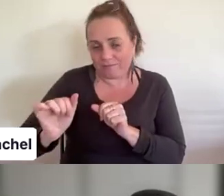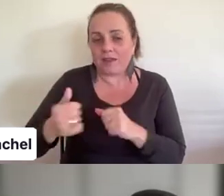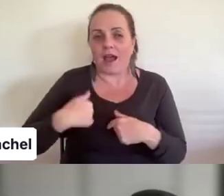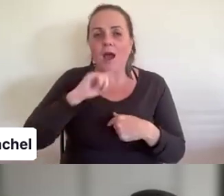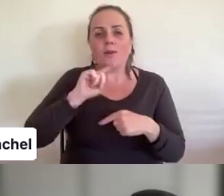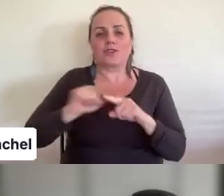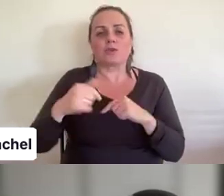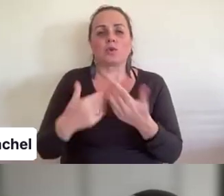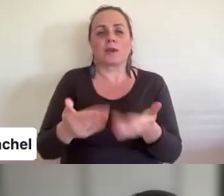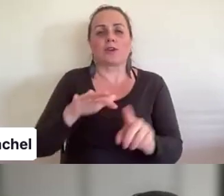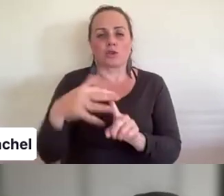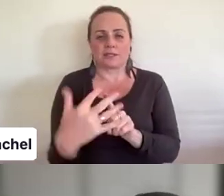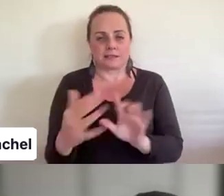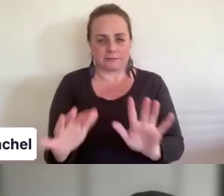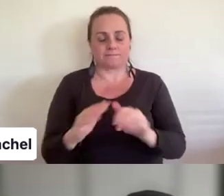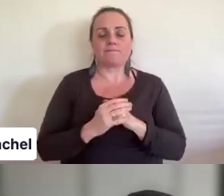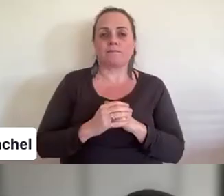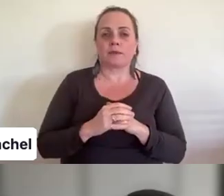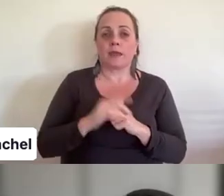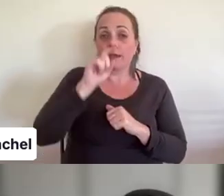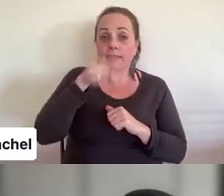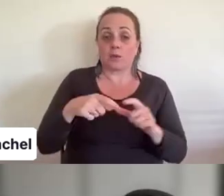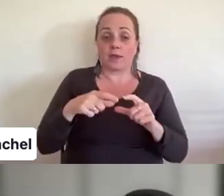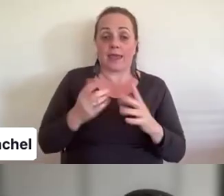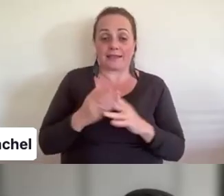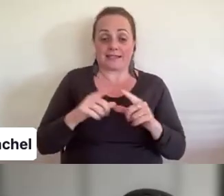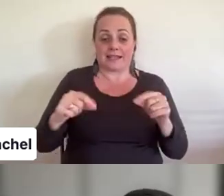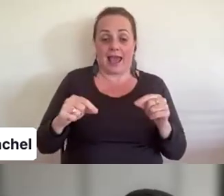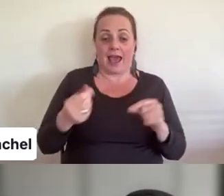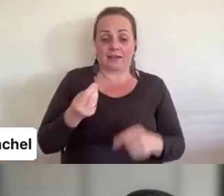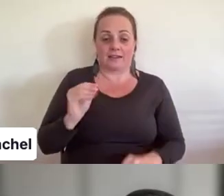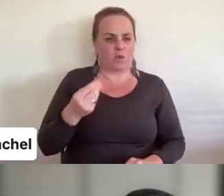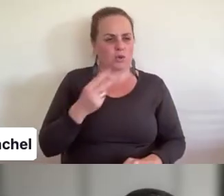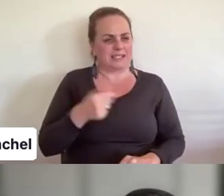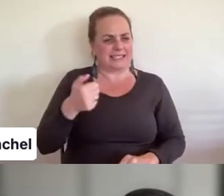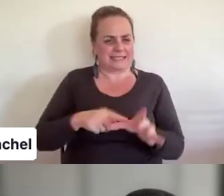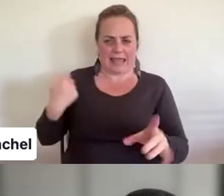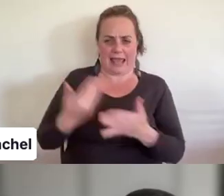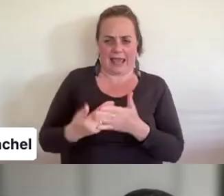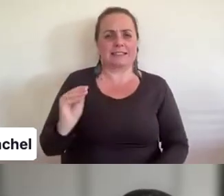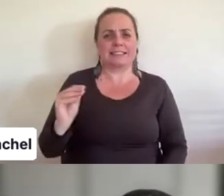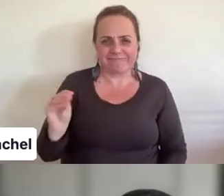of context here. So the Kiwi Access card's been around for 26 years. Previously it was known as